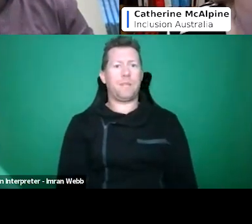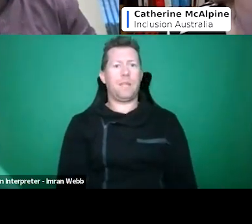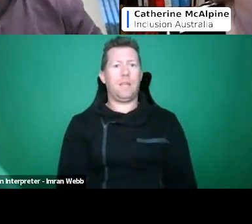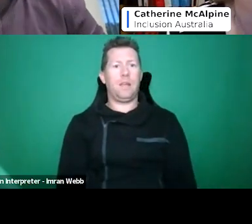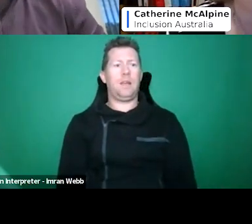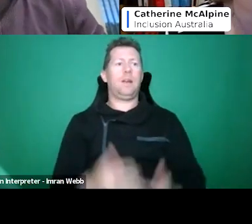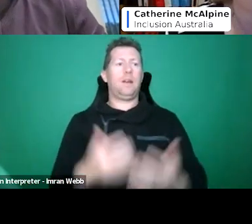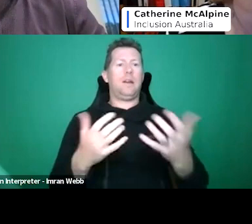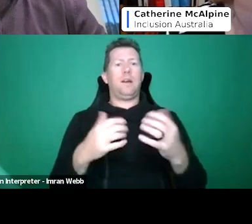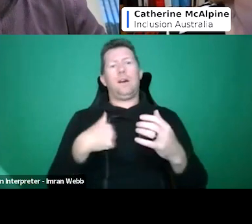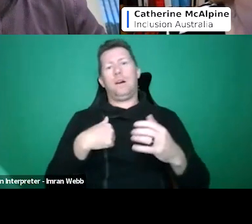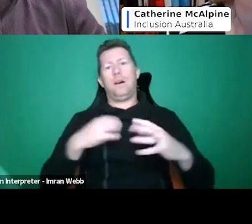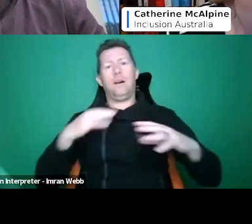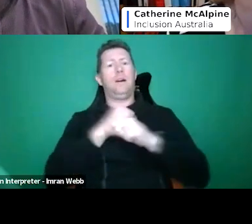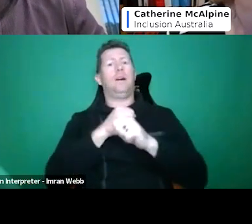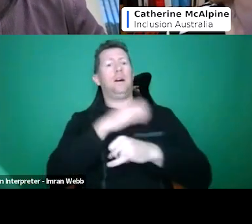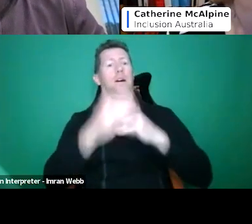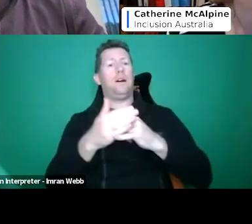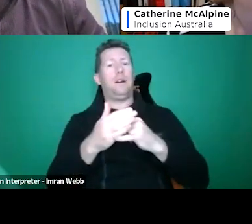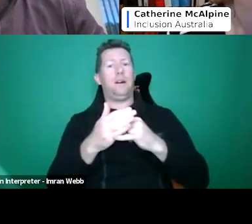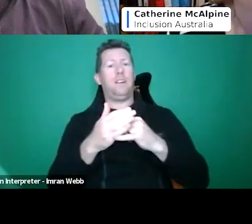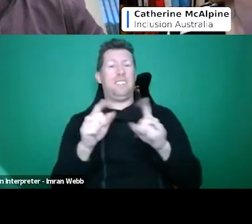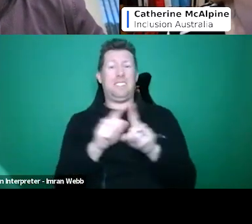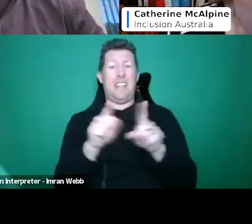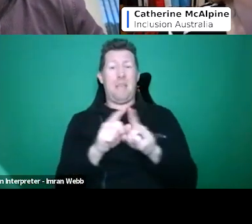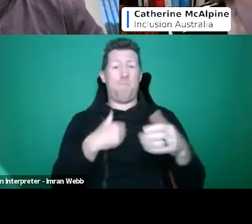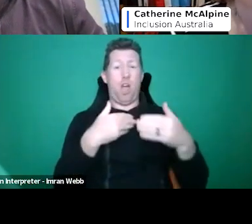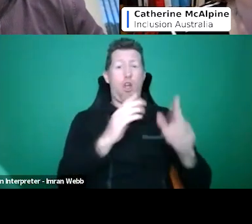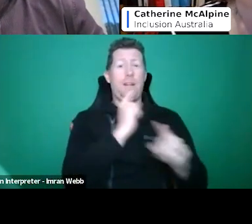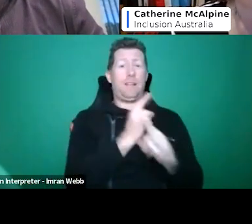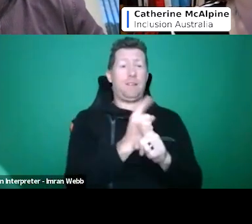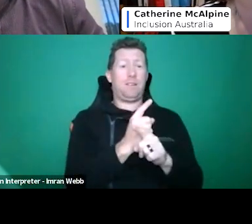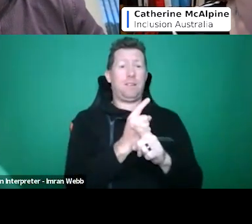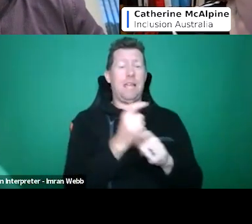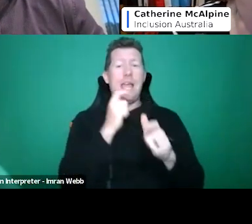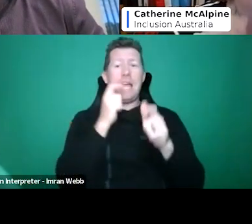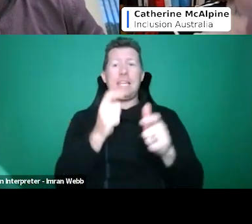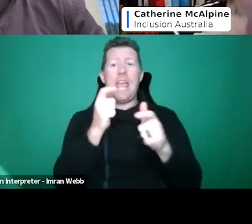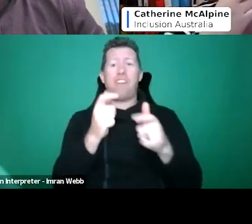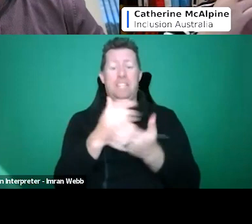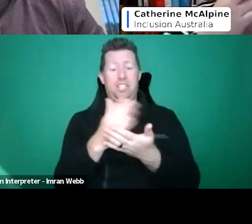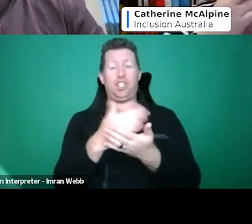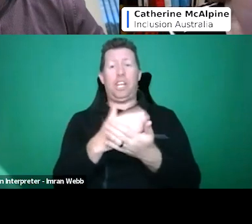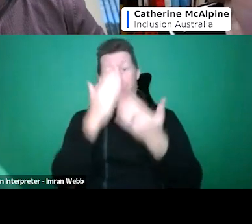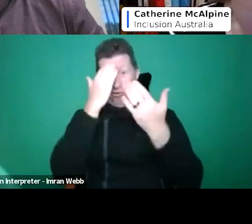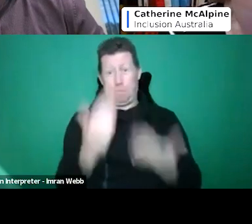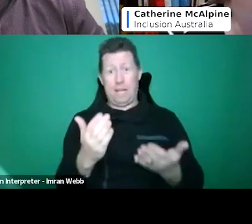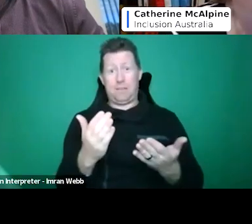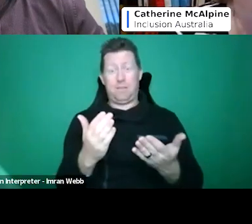My concluding thought was my opening thought. Caring, sharing, respect. That's the values, That's the culture.